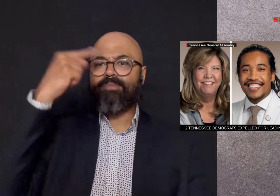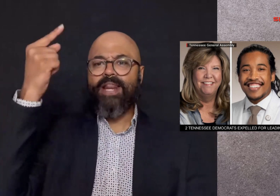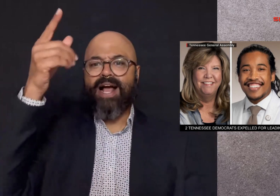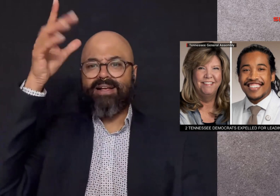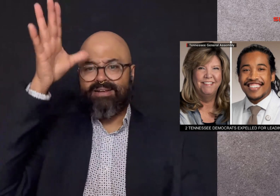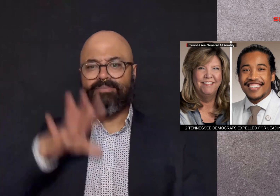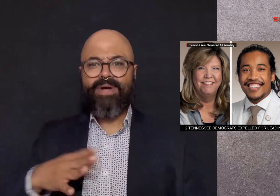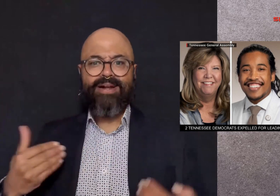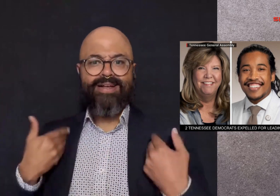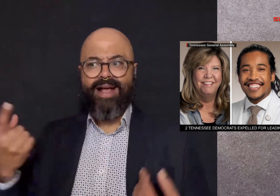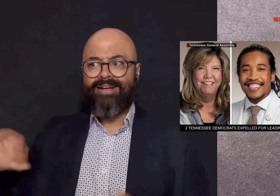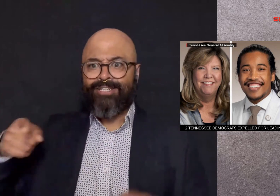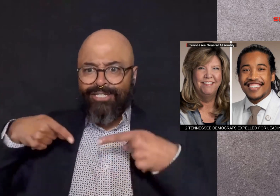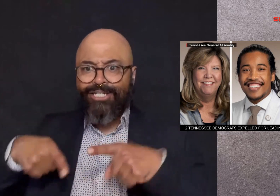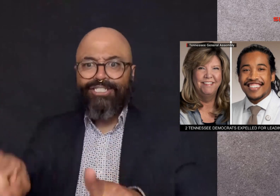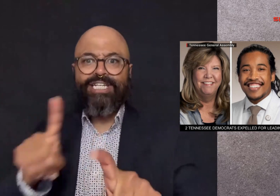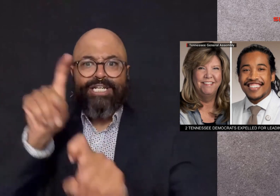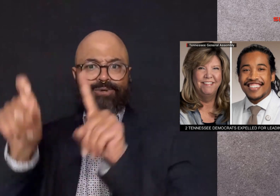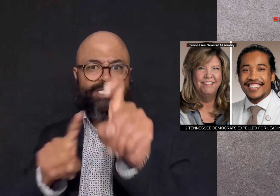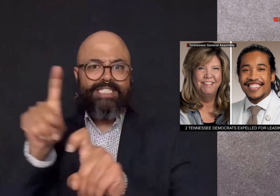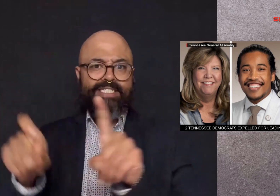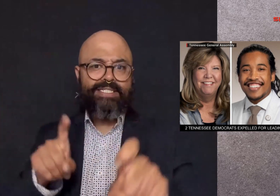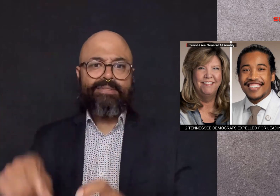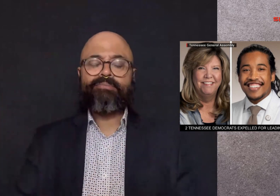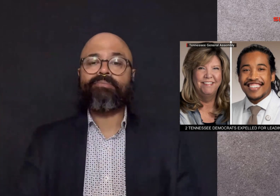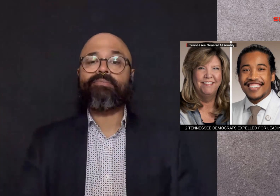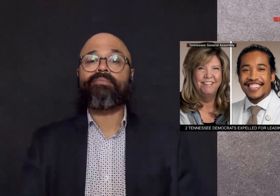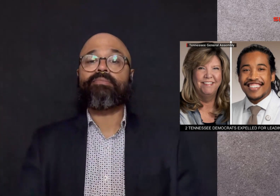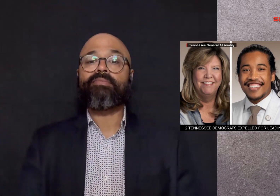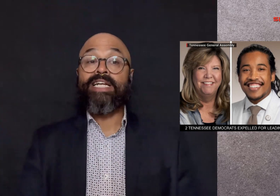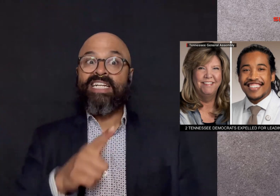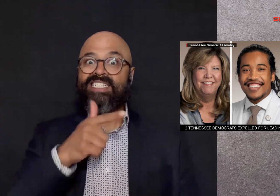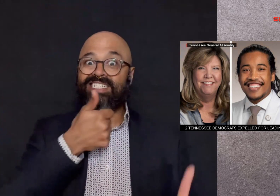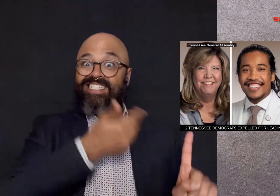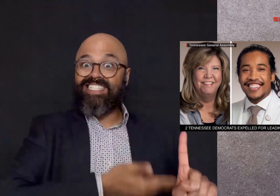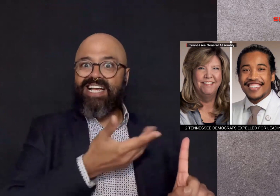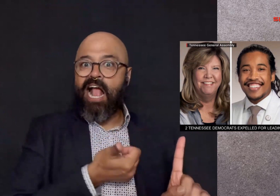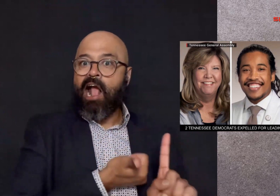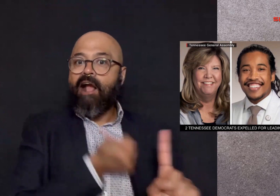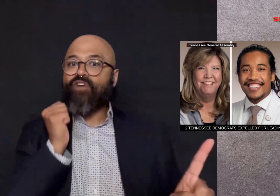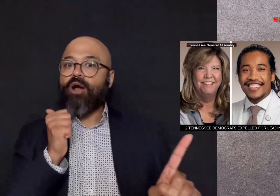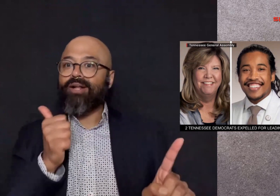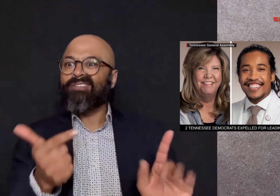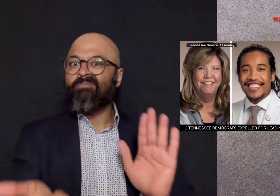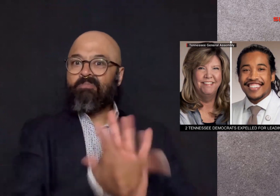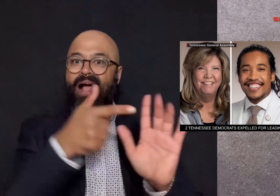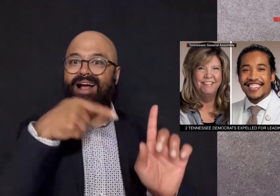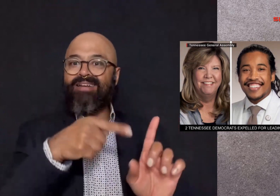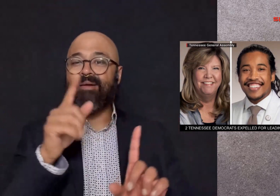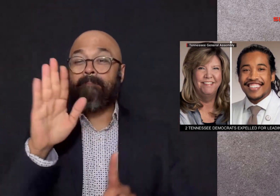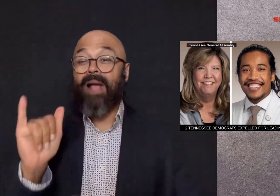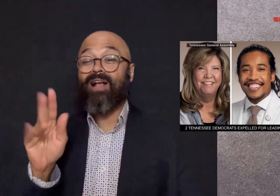the two young black men during questioning and she avoided being expelled by one vote